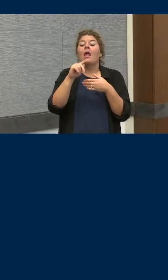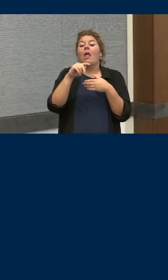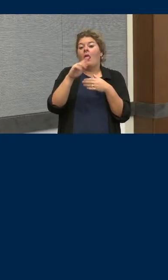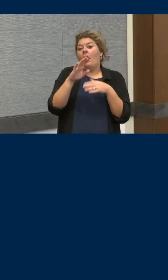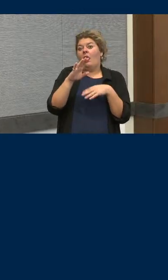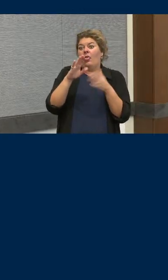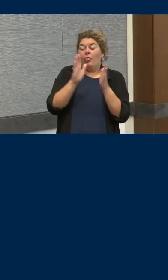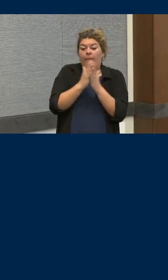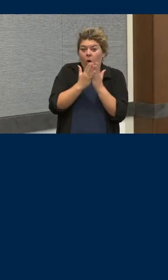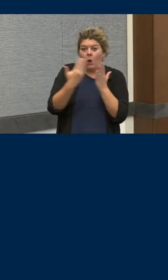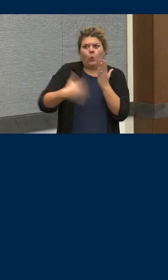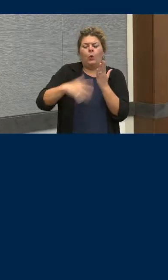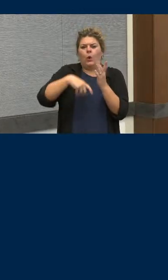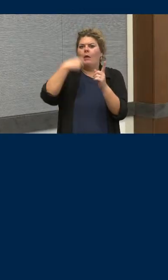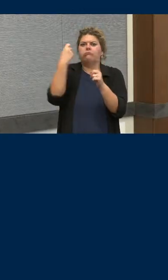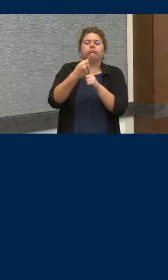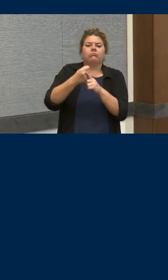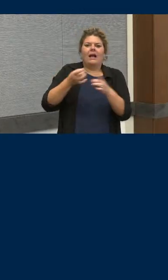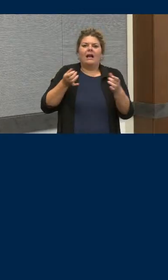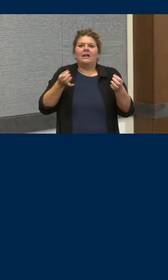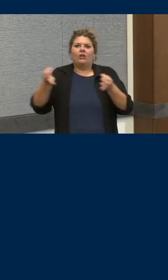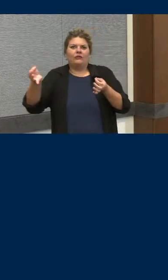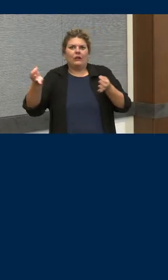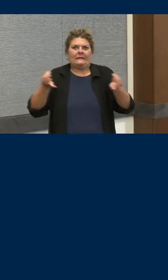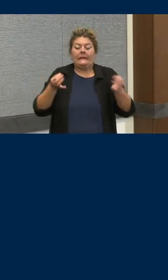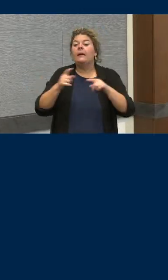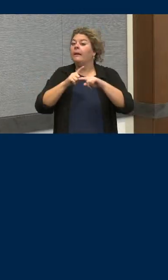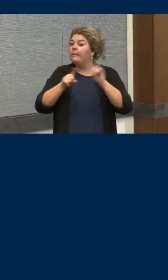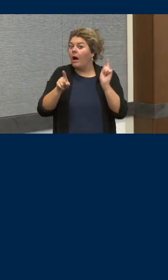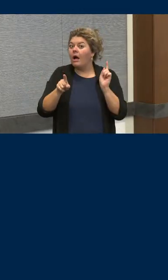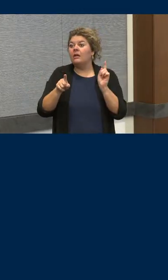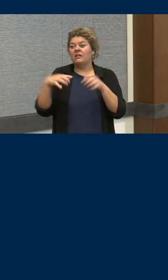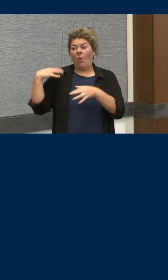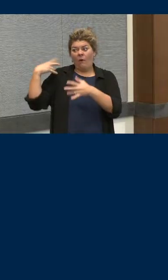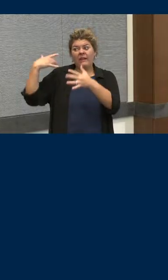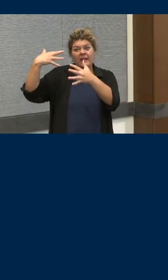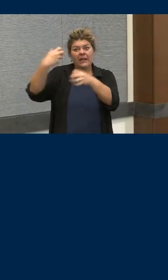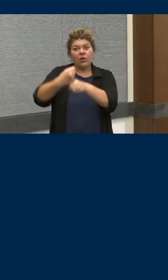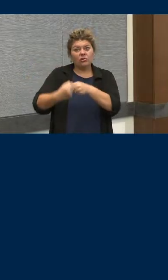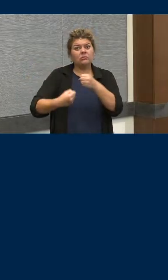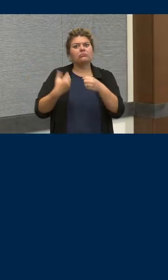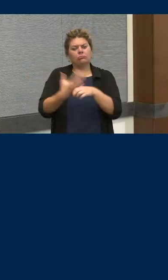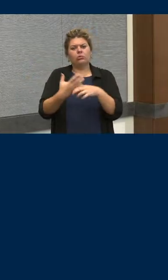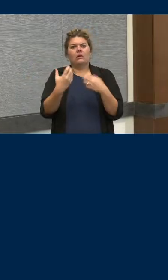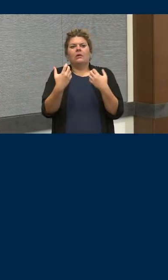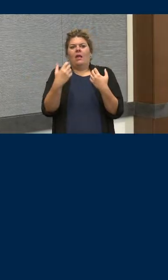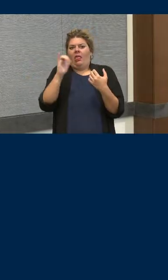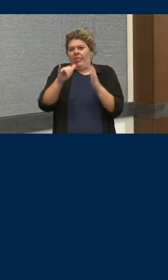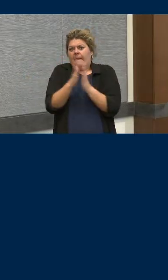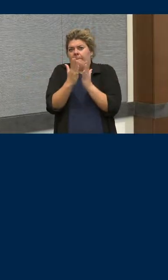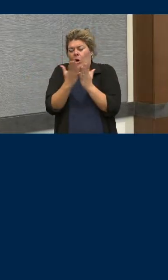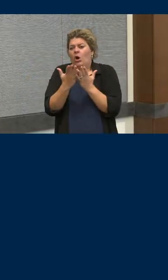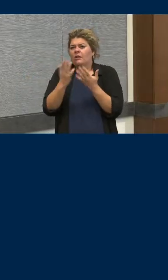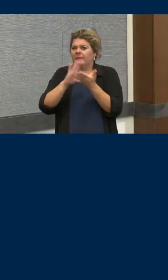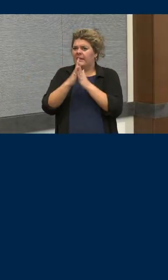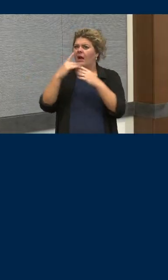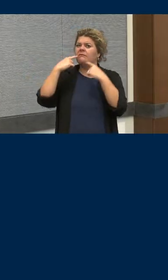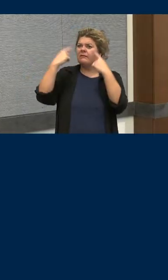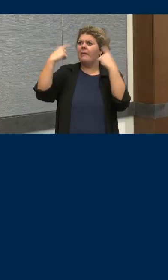over the years The Americans has come to be widely regarded as one of the great photographic